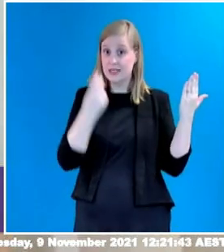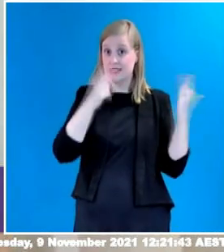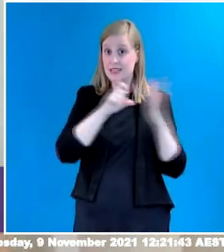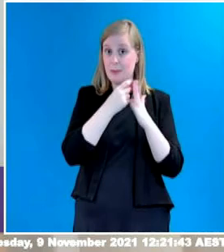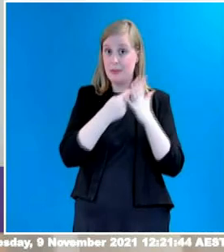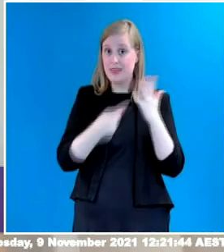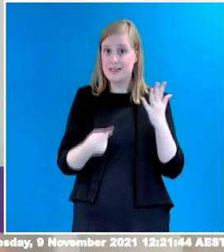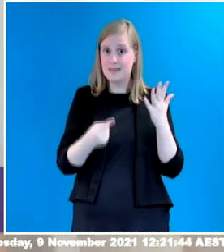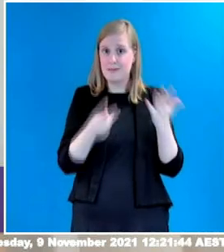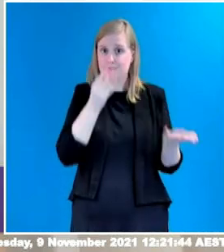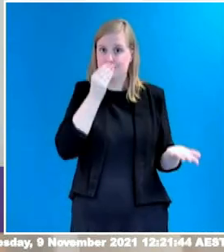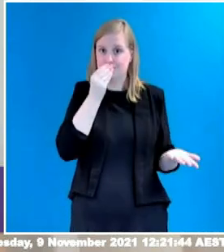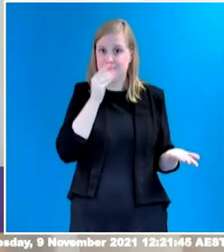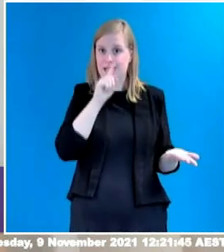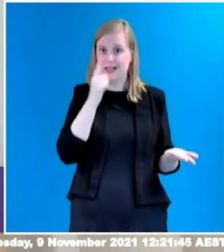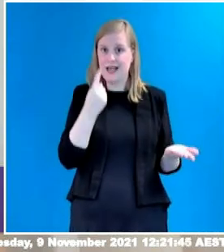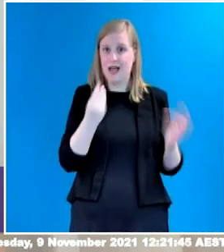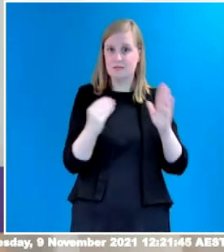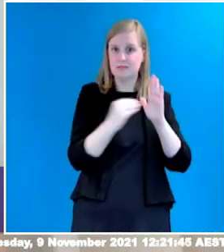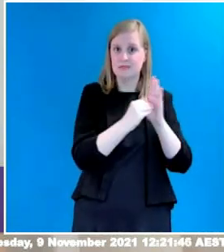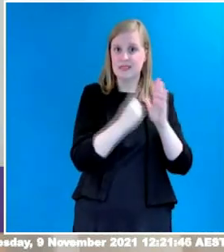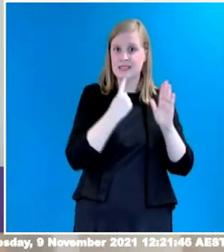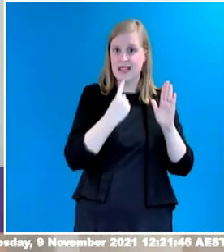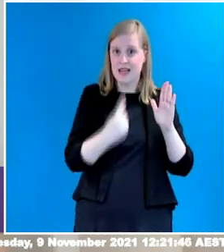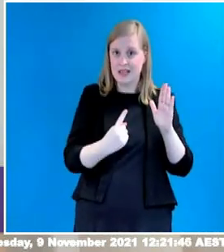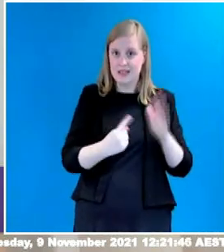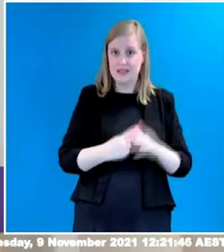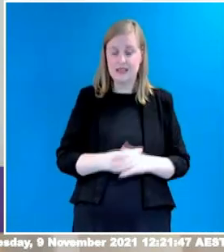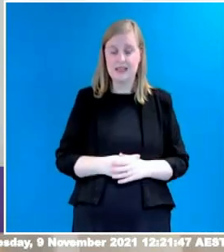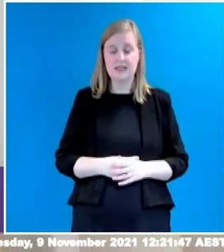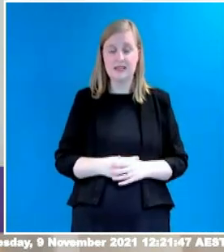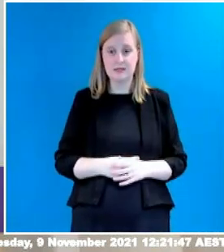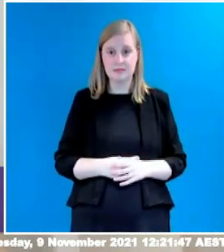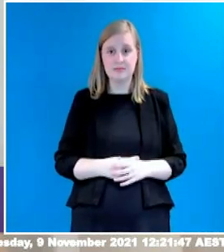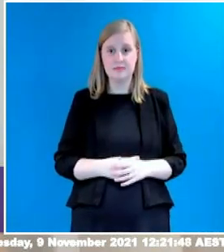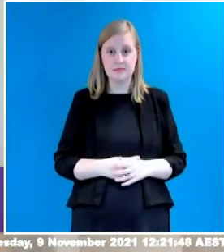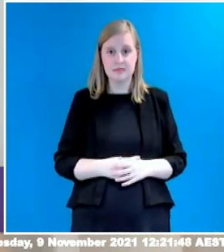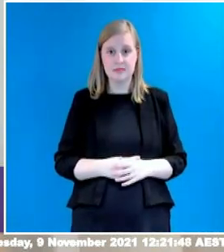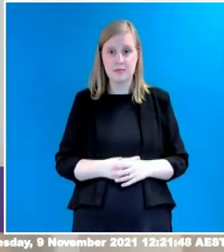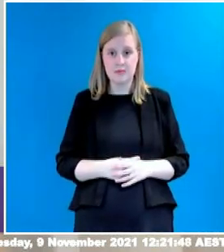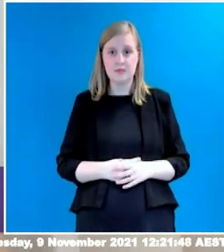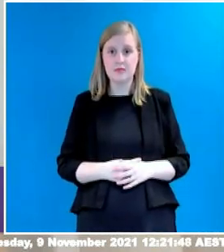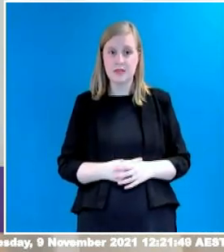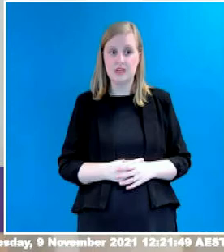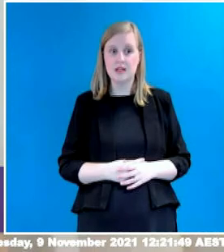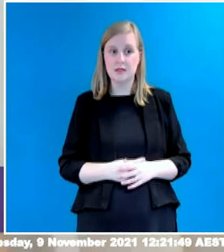But your point is, when you talk about particular work or particular